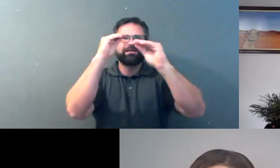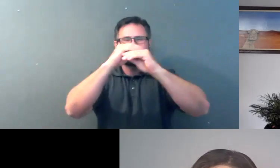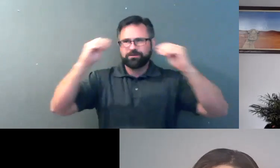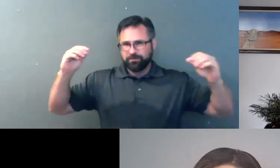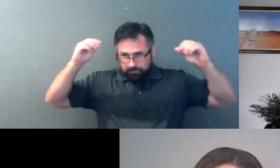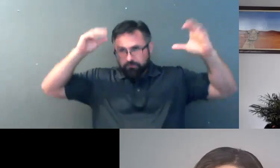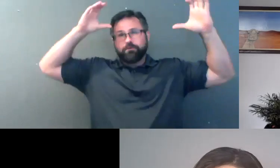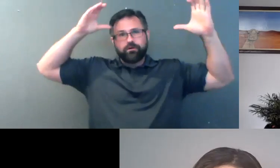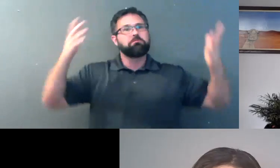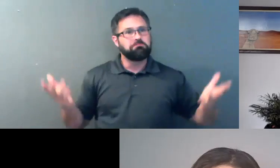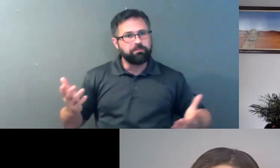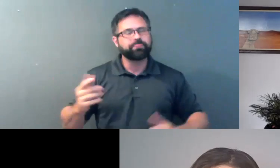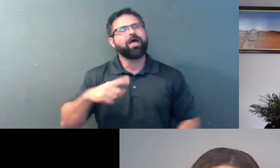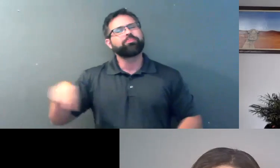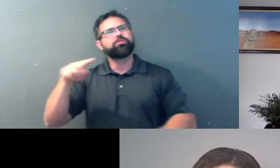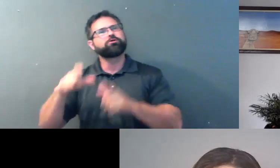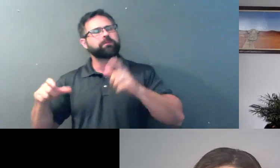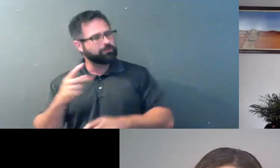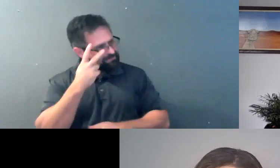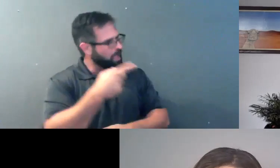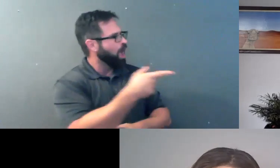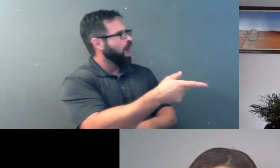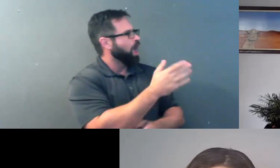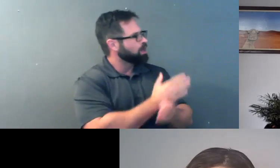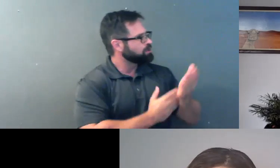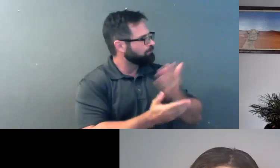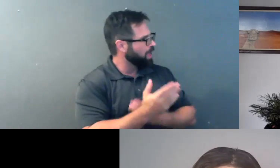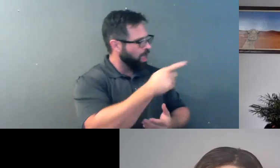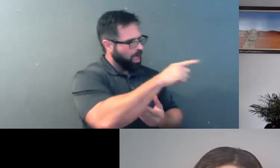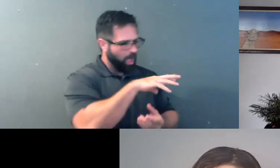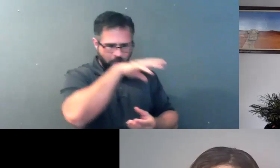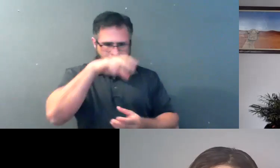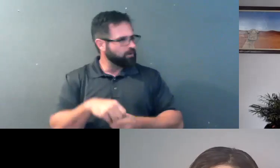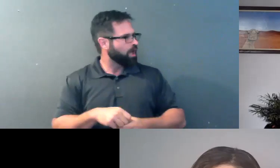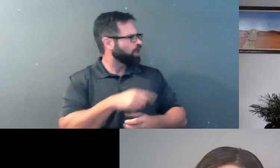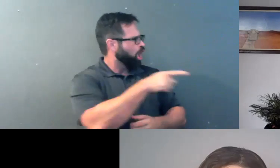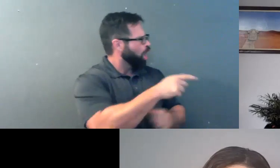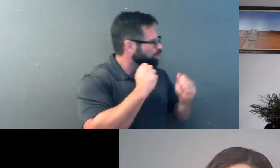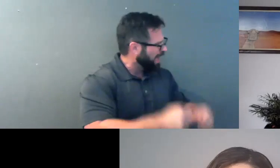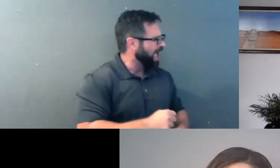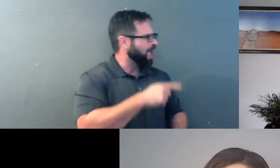to see persons with disabilities as active participants decision makers who can who can